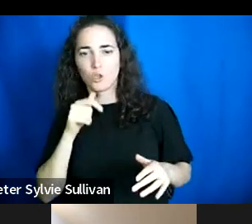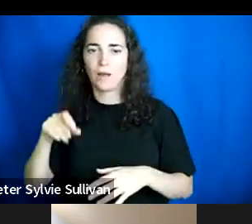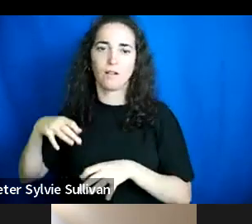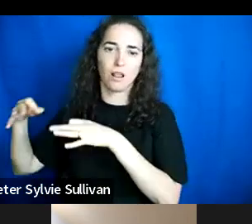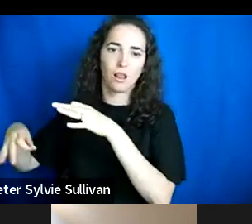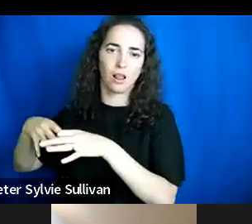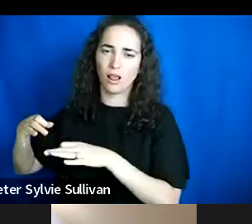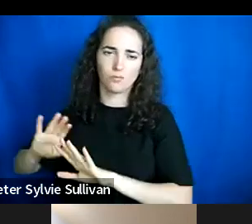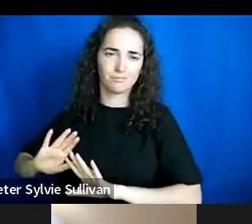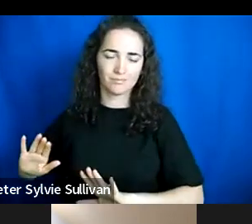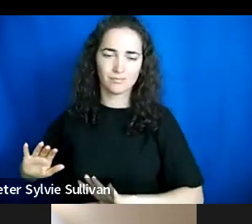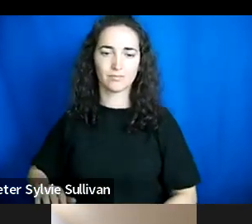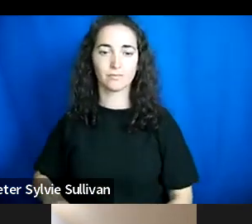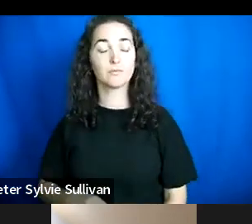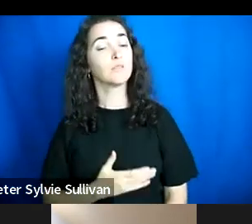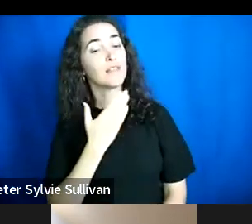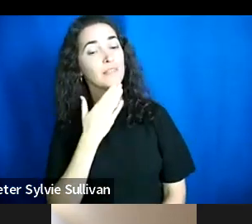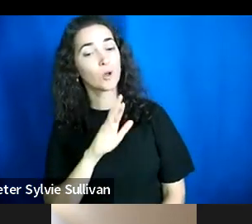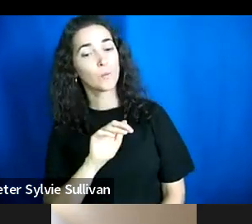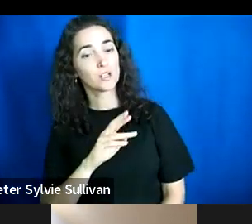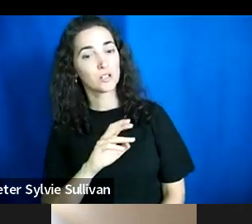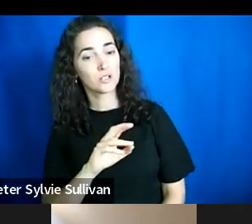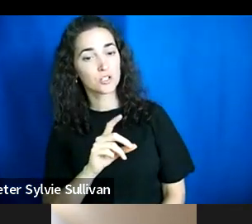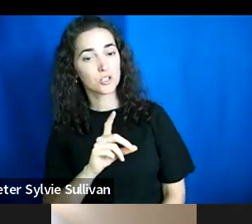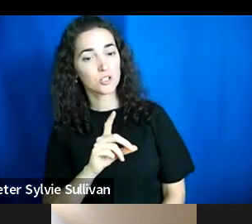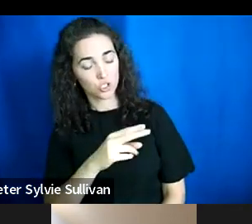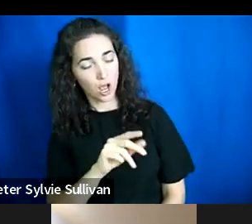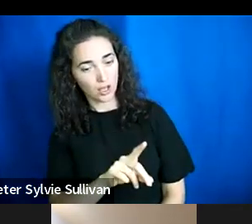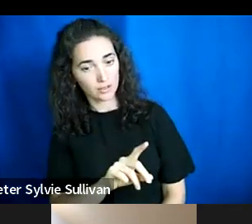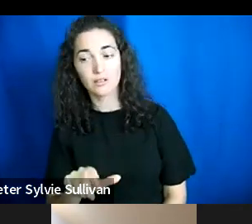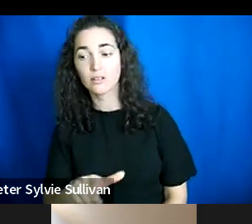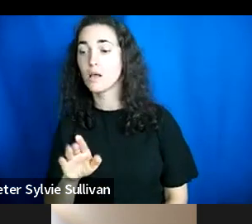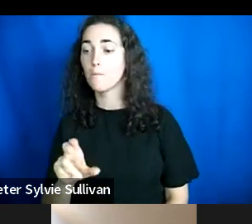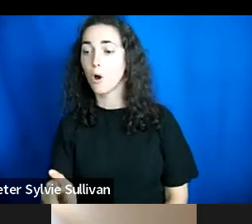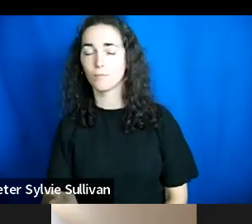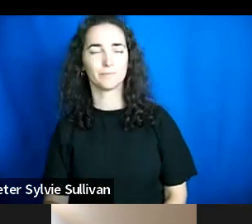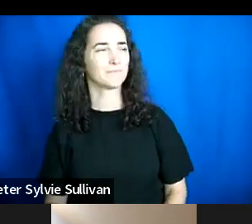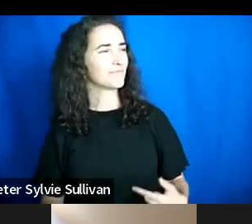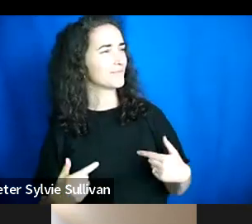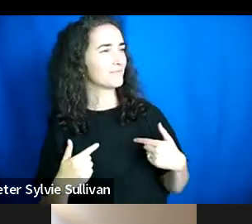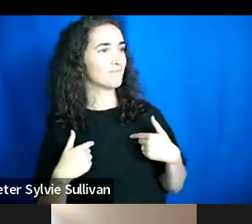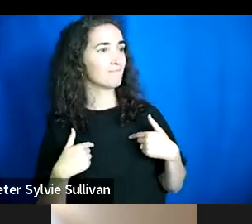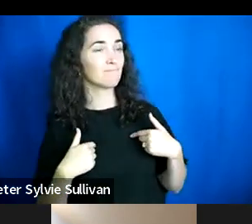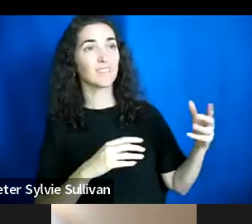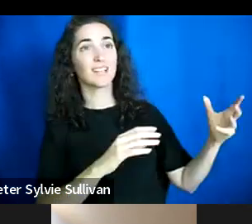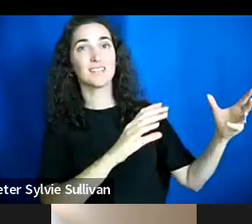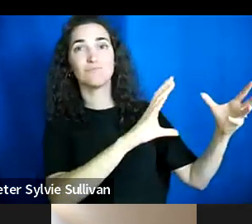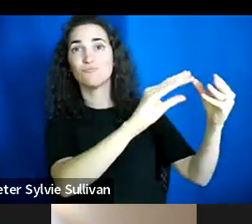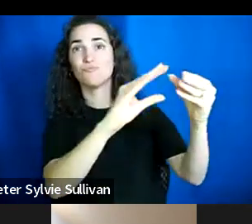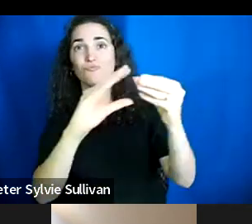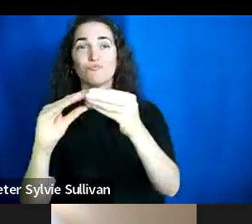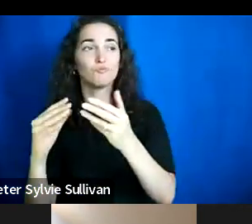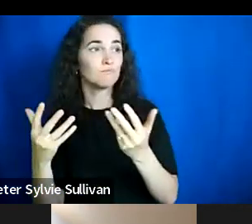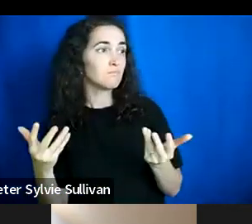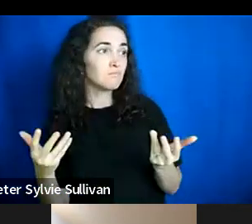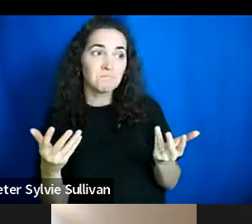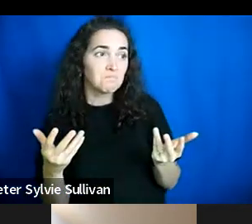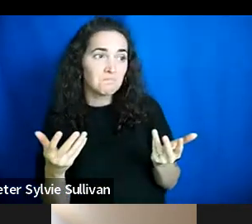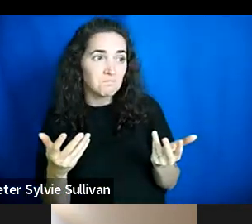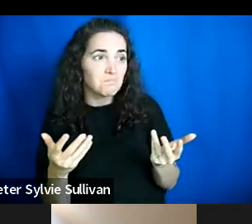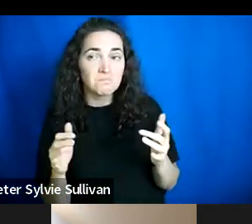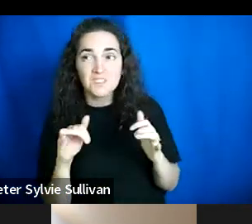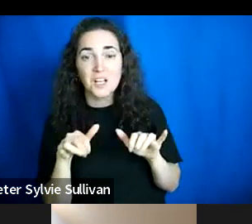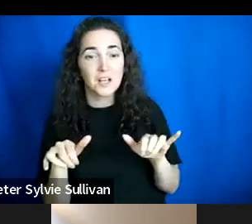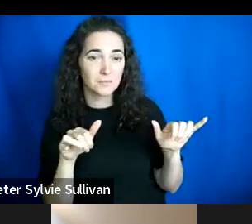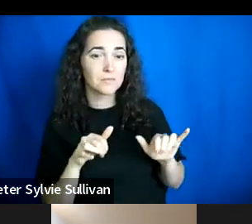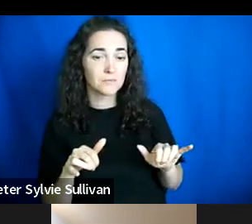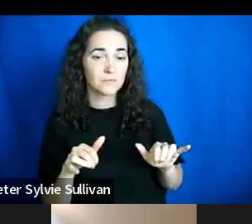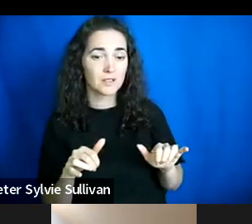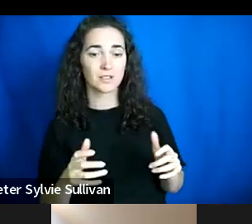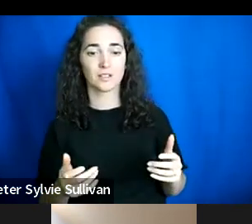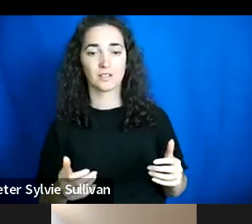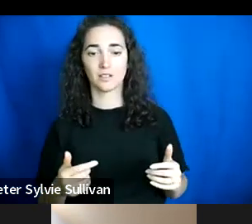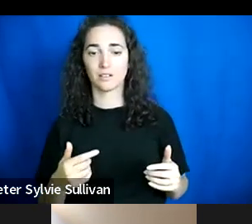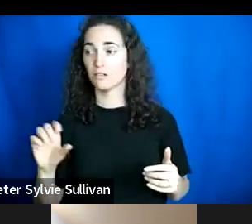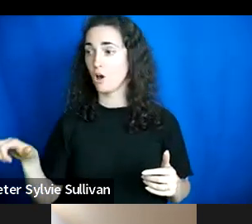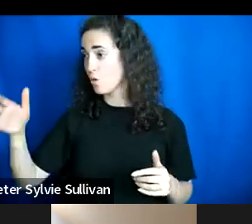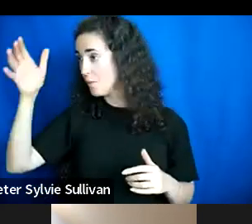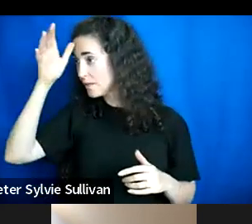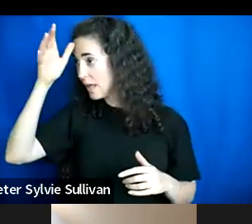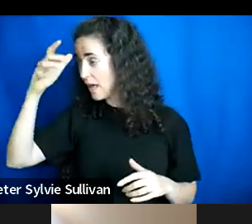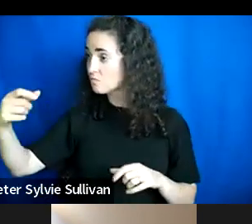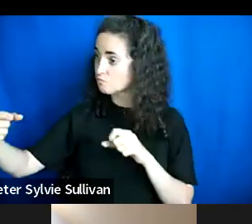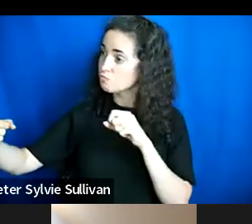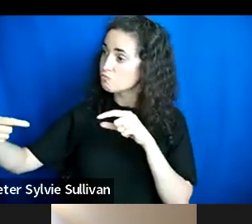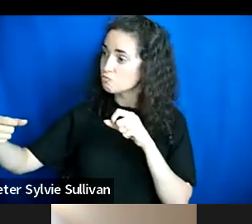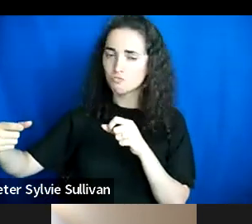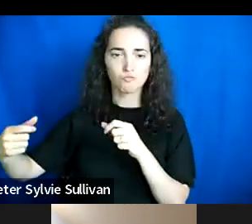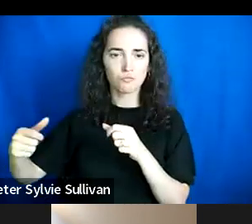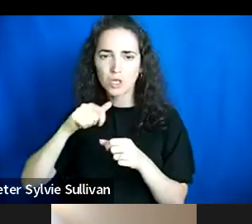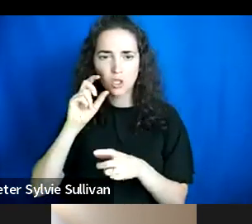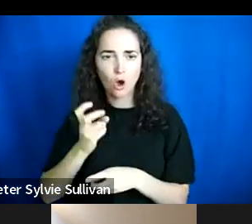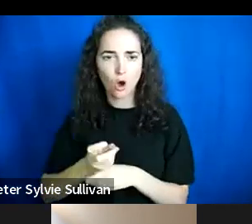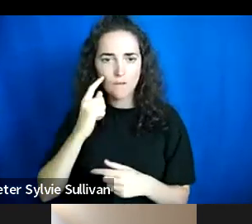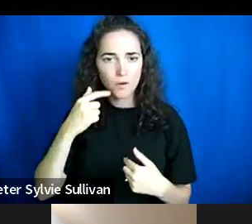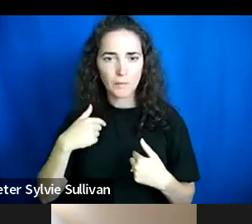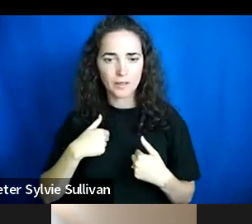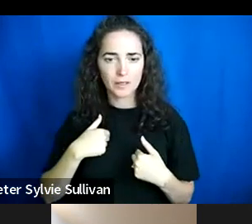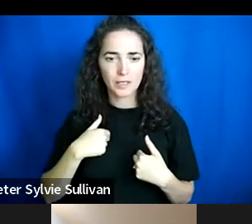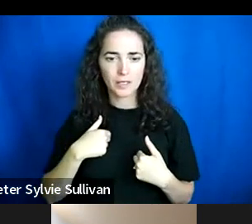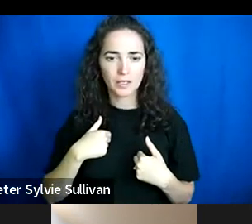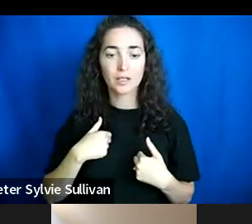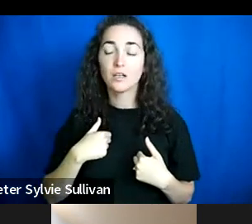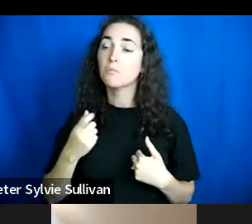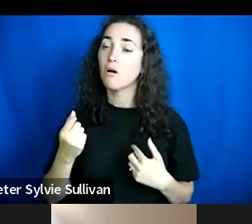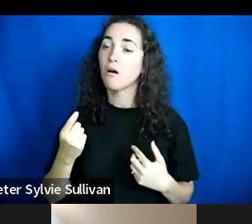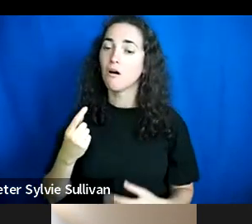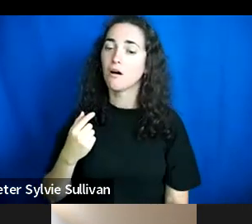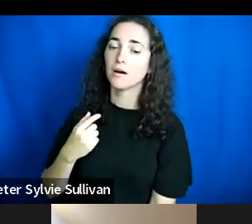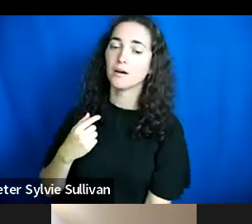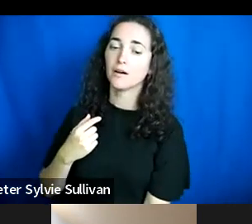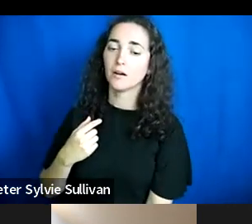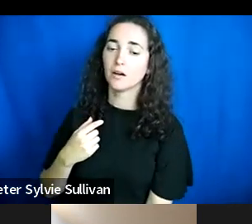Thank you for shot, and both I don't really have that much to add to what the other gentleman I've said I I don't have a problem relating with other dads Maybe it is just them understanding where